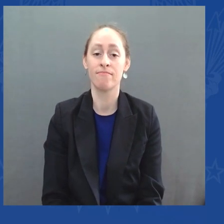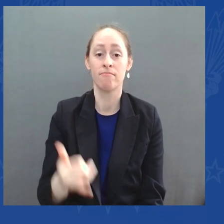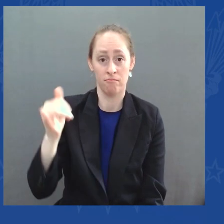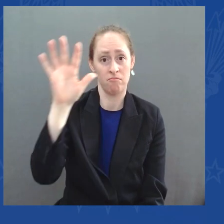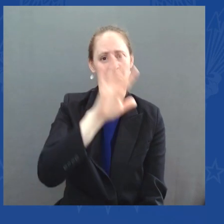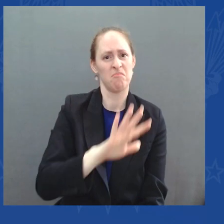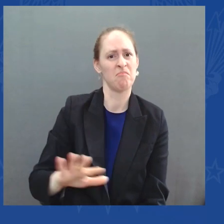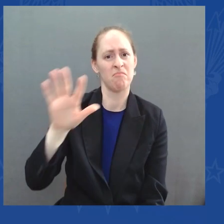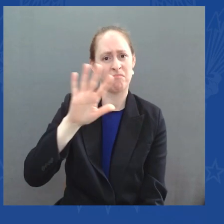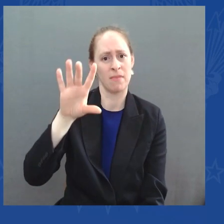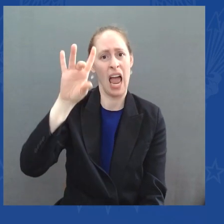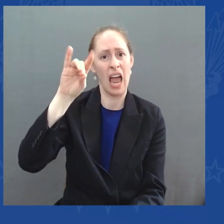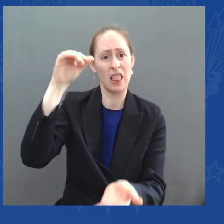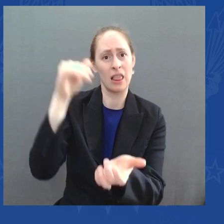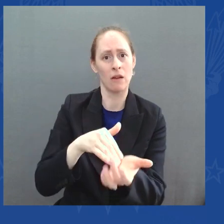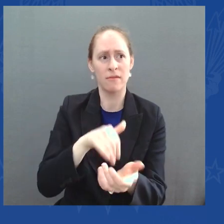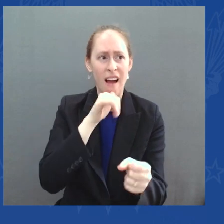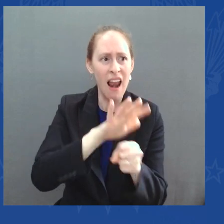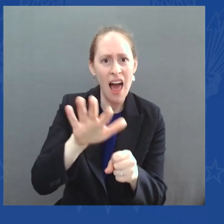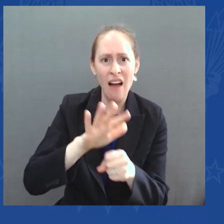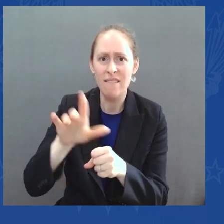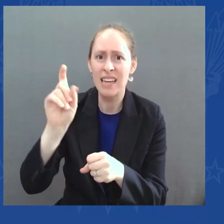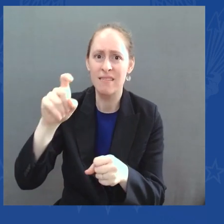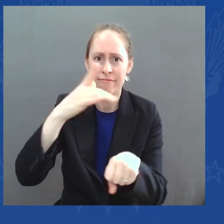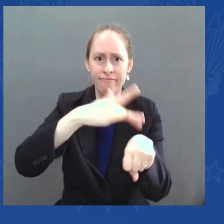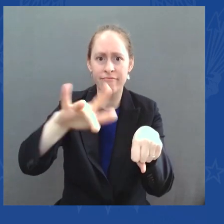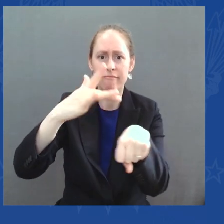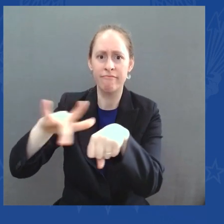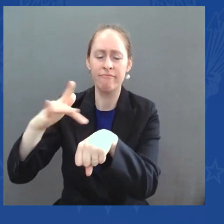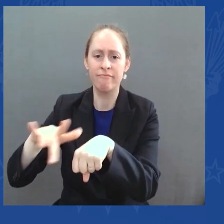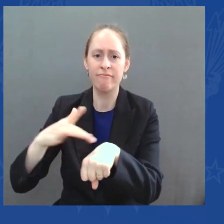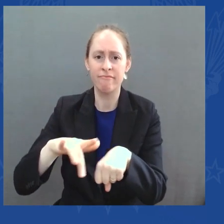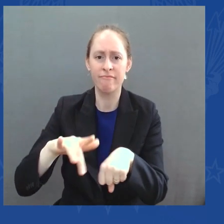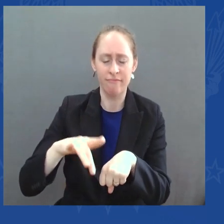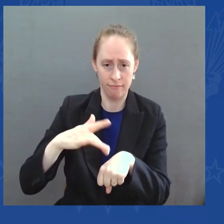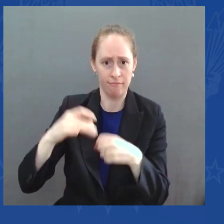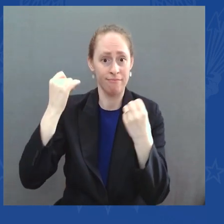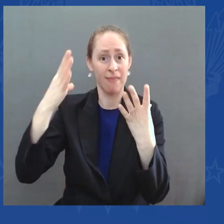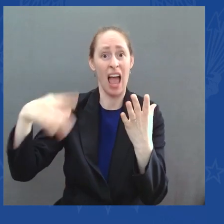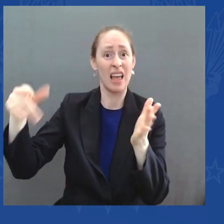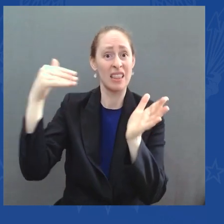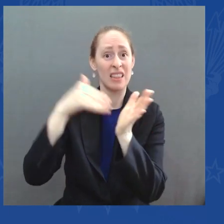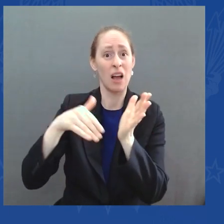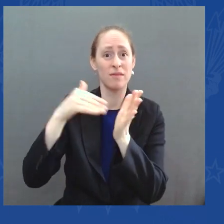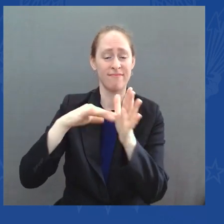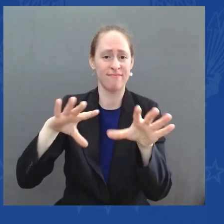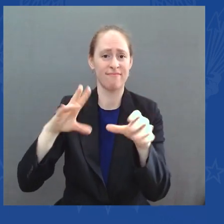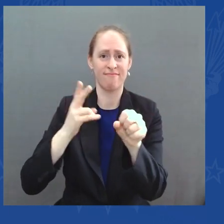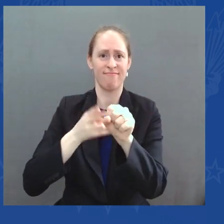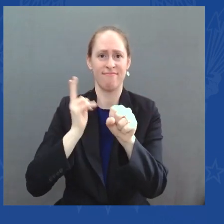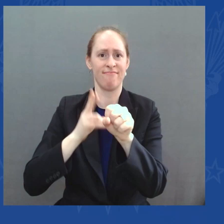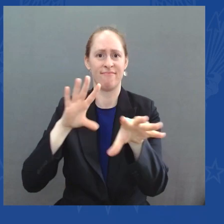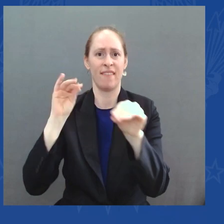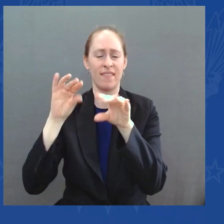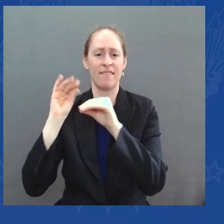leave the career every year. So we must do more and do better to recruit more people into the job and to support them